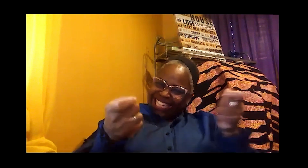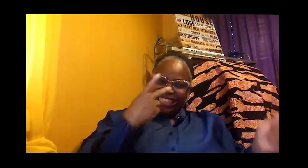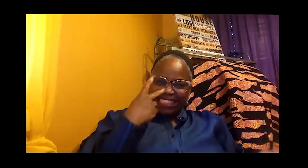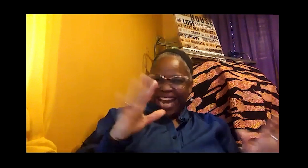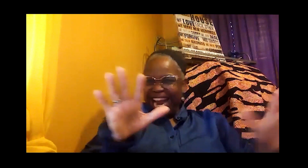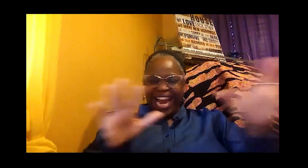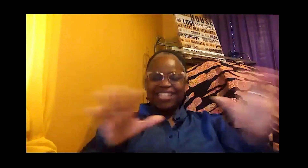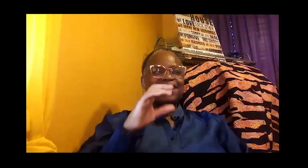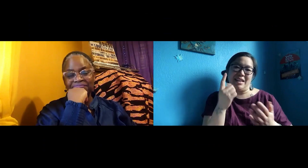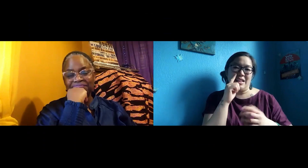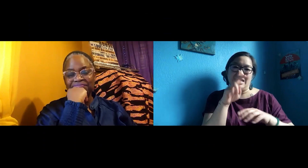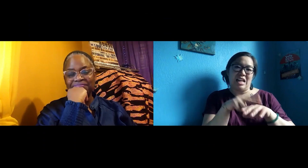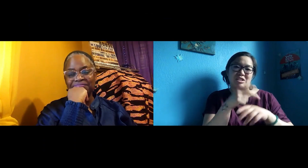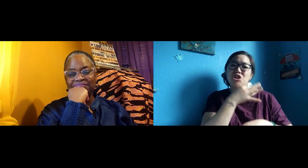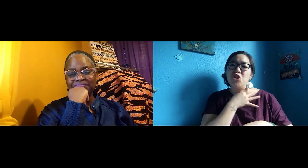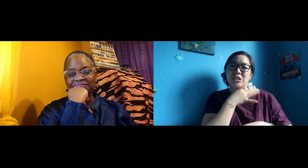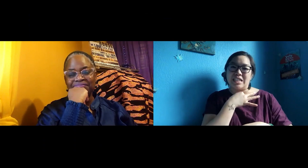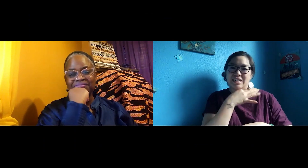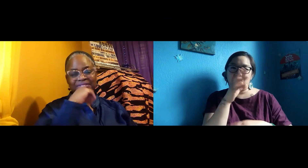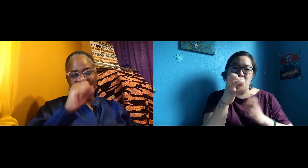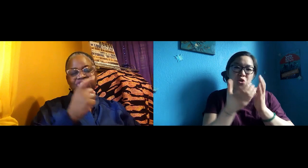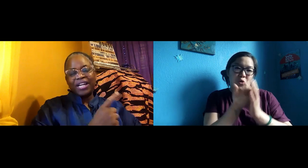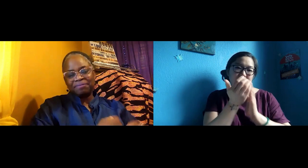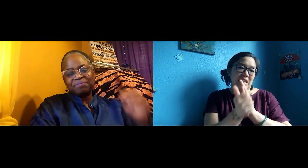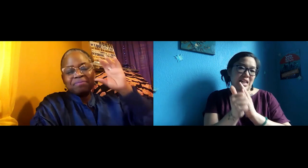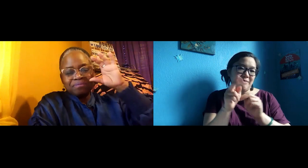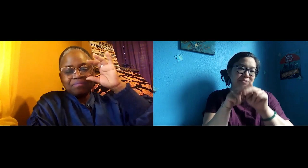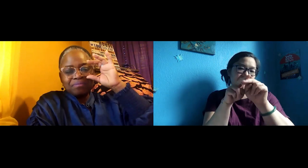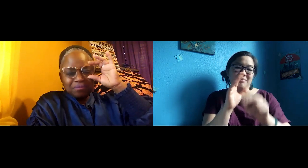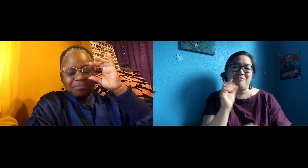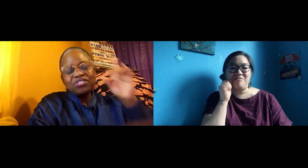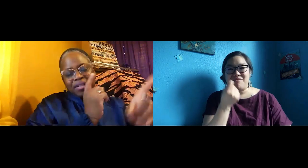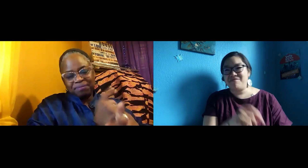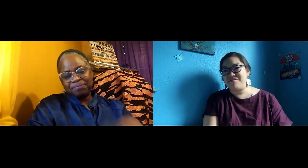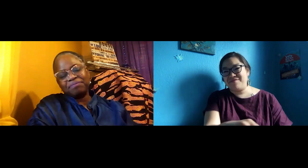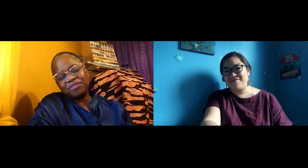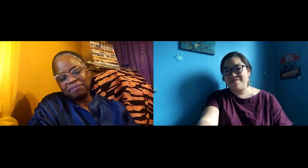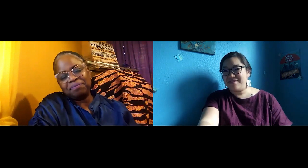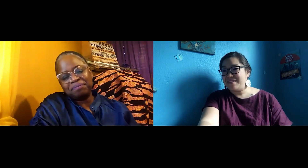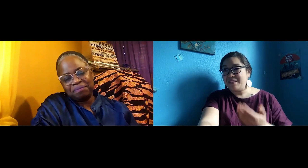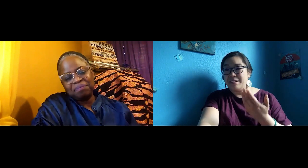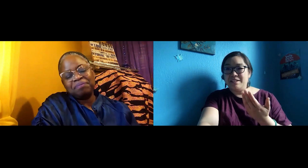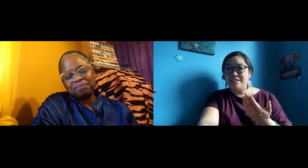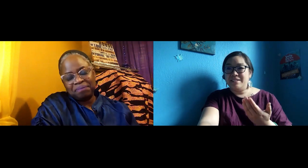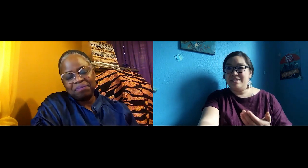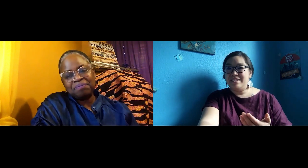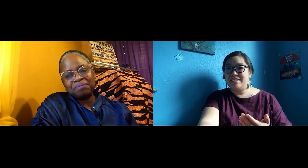the film was pure genius. Now that was directing a natural curiosity to learn new skills. Very cool.